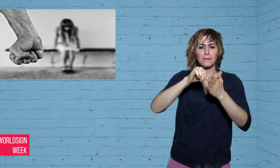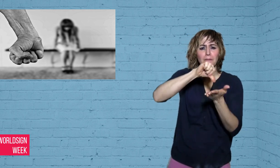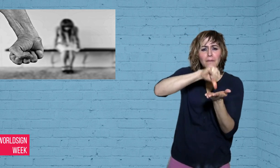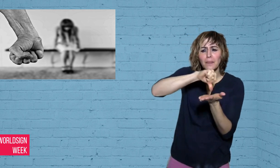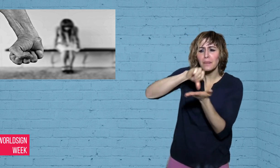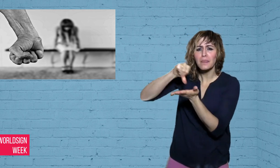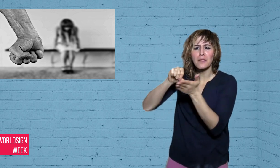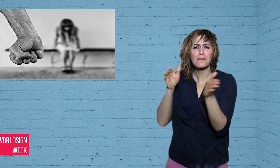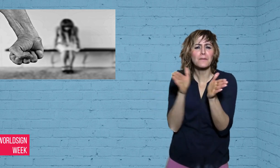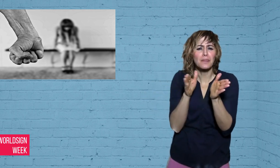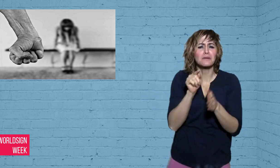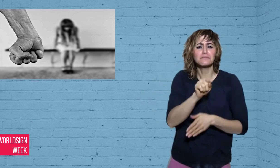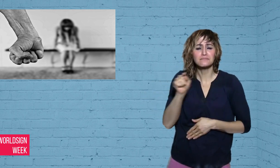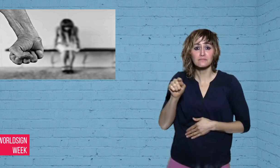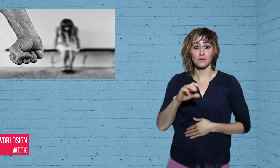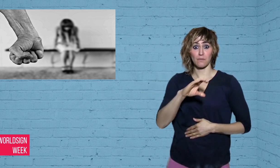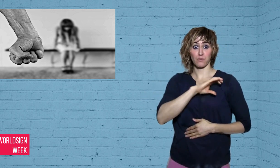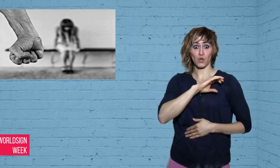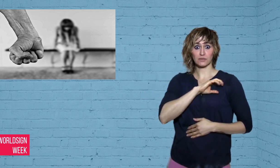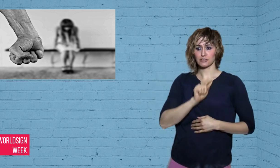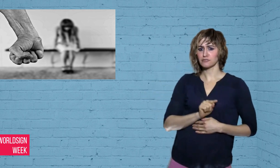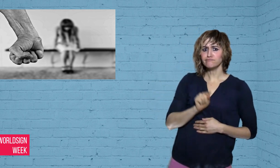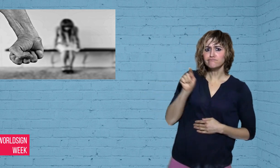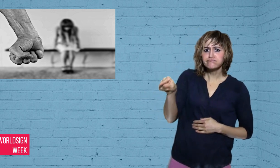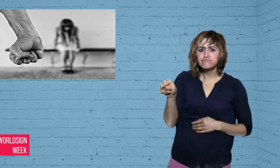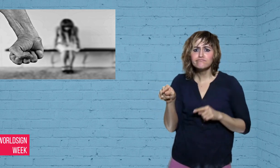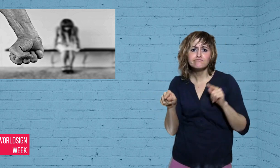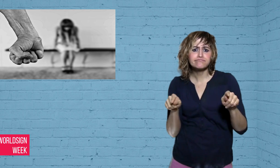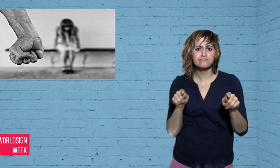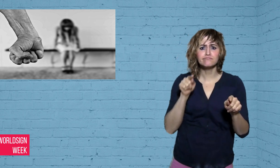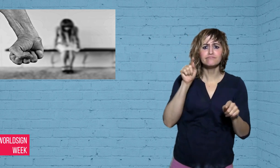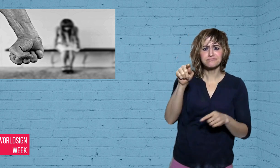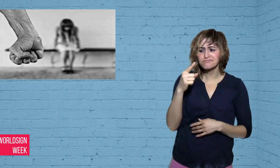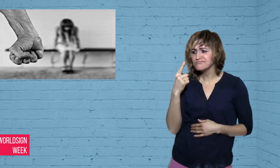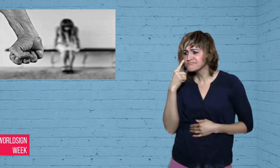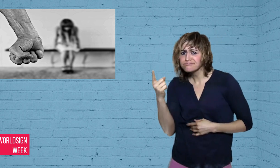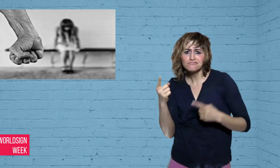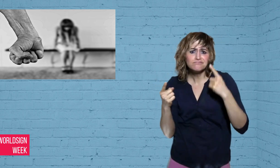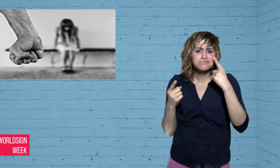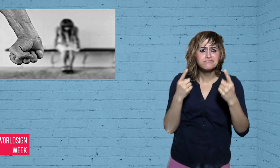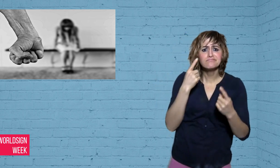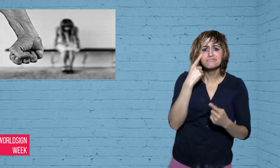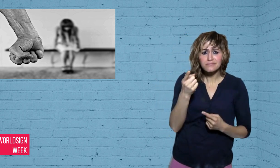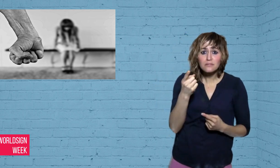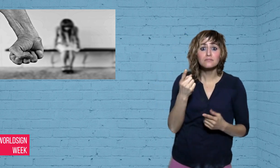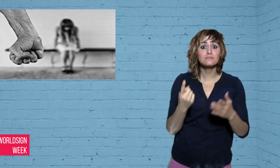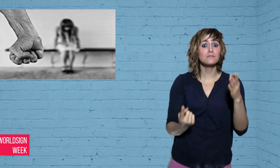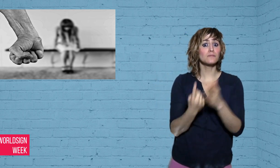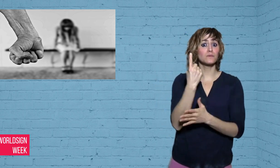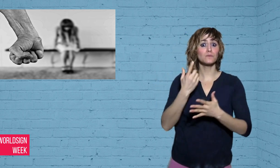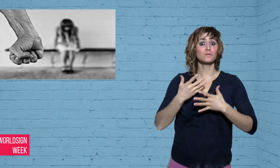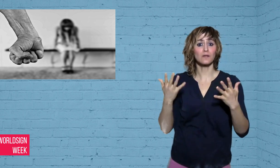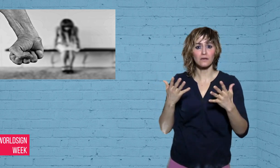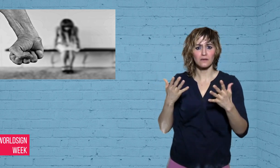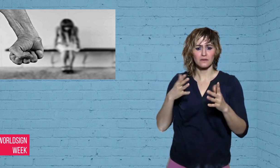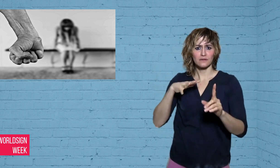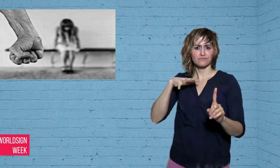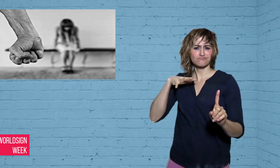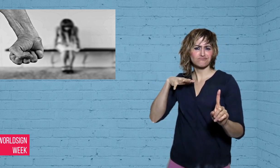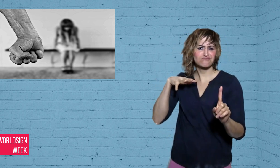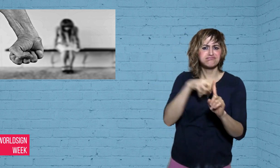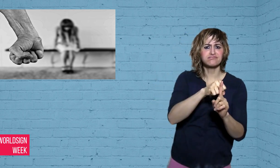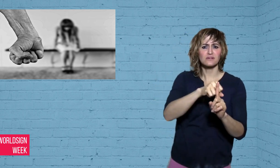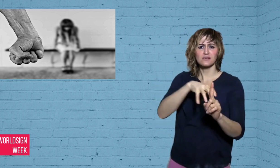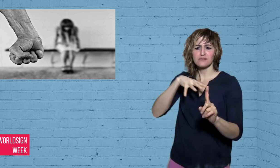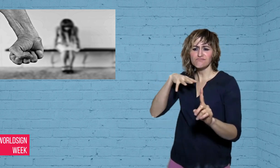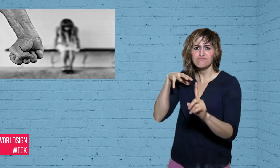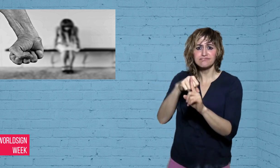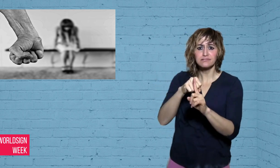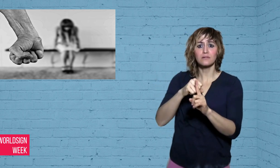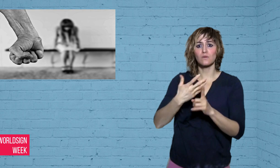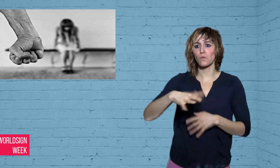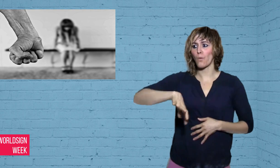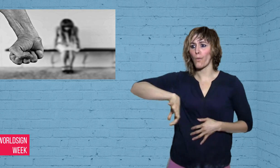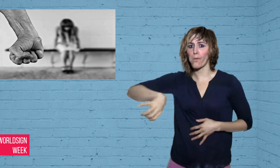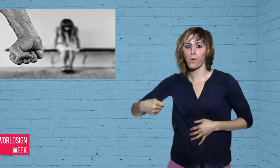attacked several villages nearby, looted